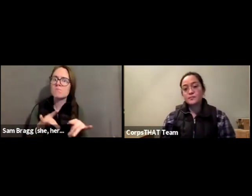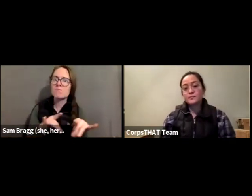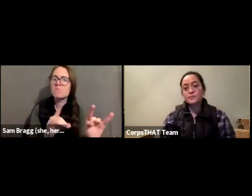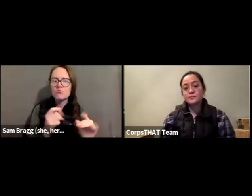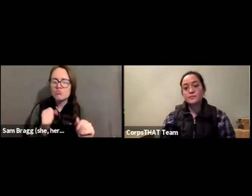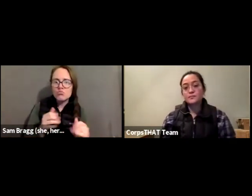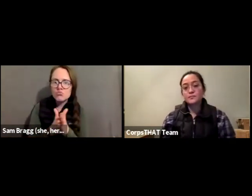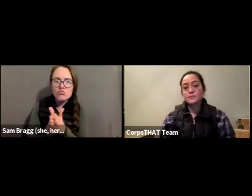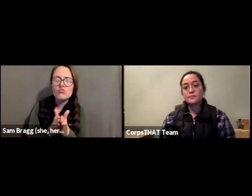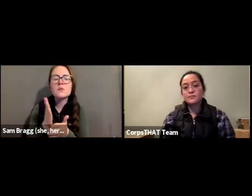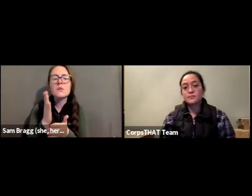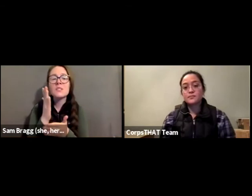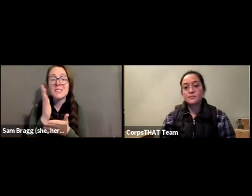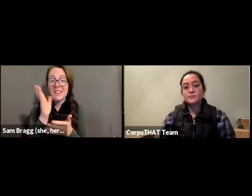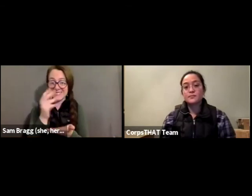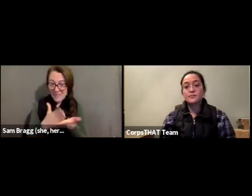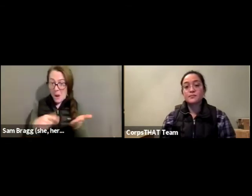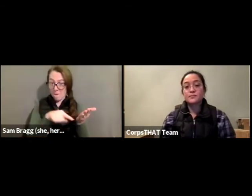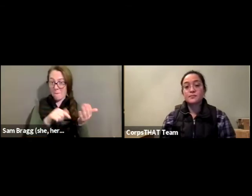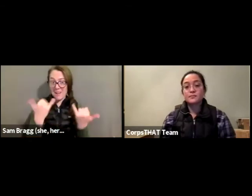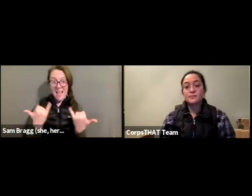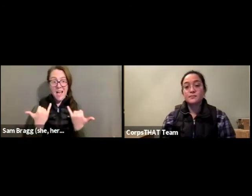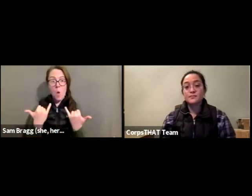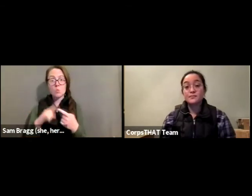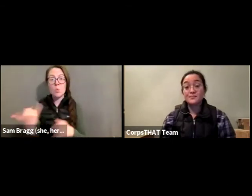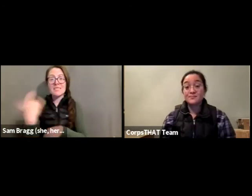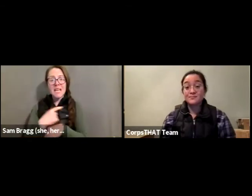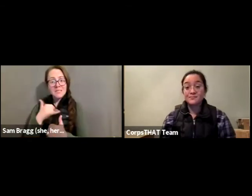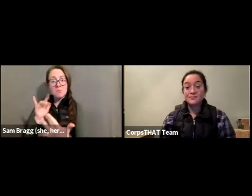changed quite often and some of them were motivated and interested in asl and some of